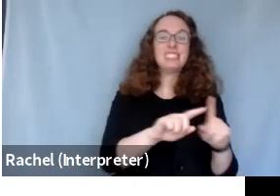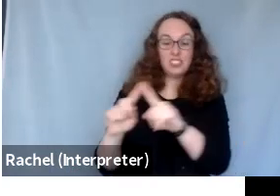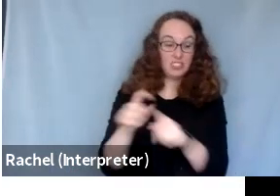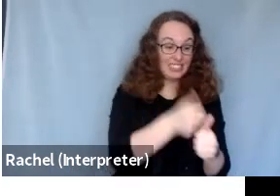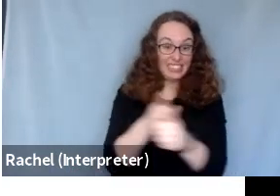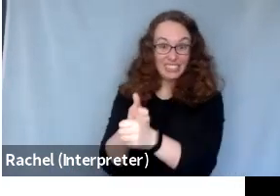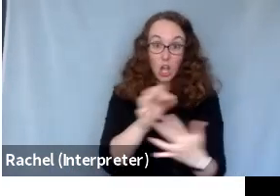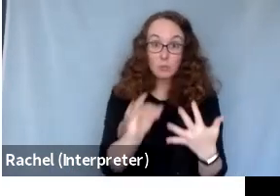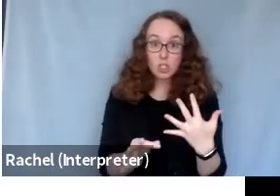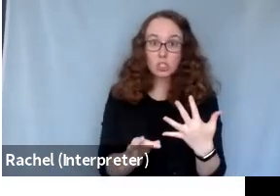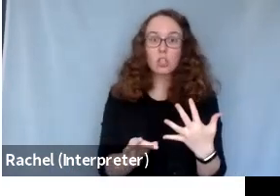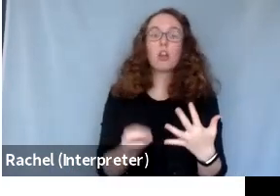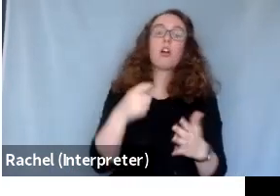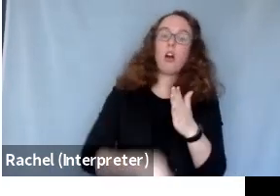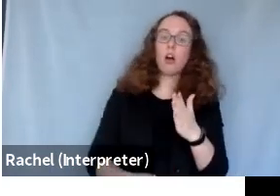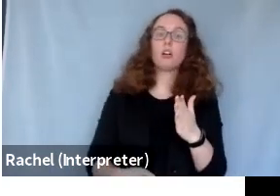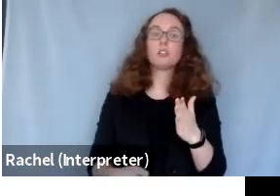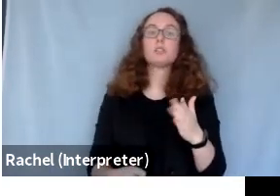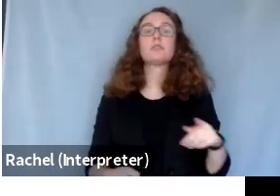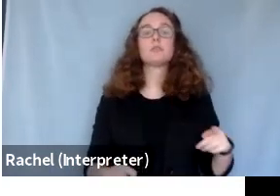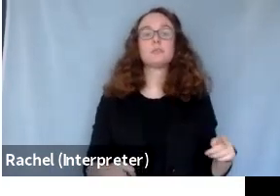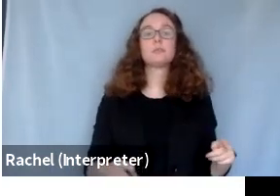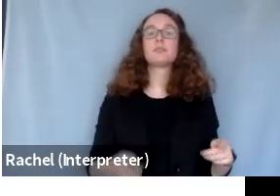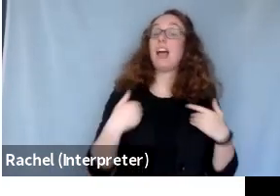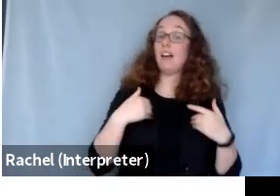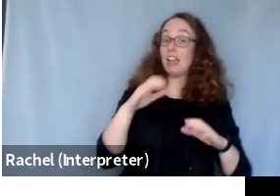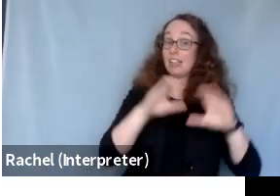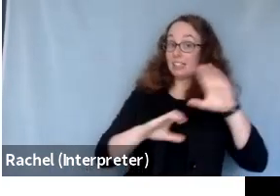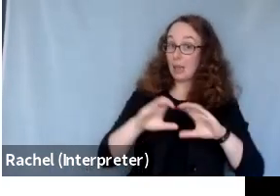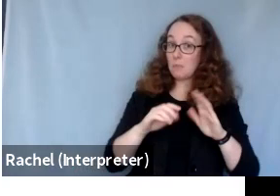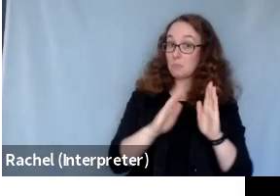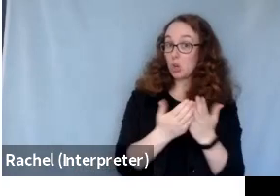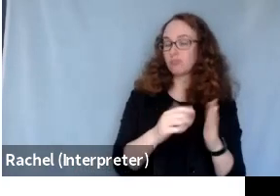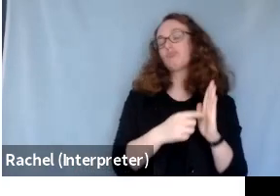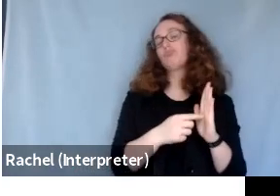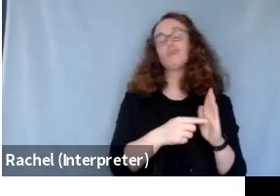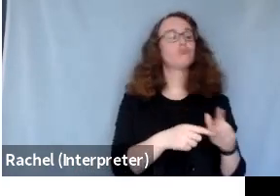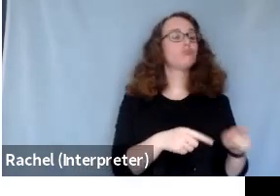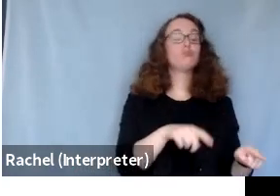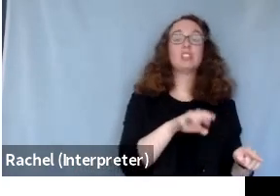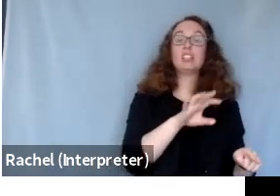to one of our financial aid groups here, and we have a Chem book for say it's 90 dollars, the used version of it is